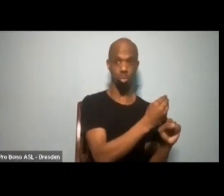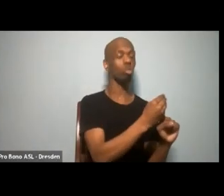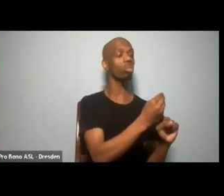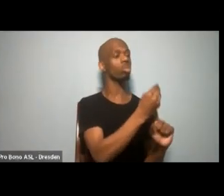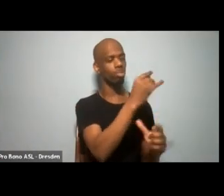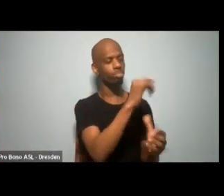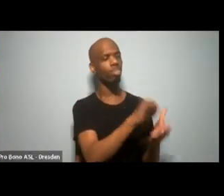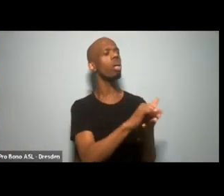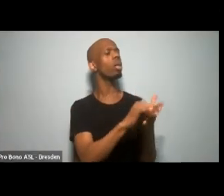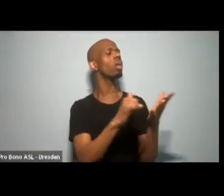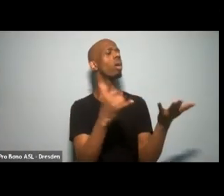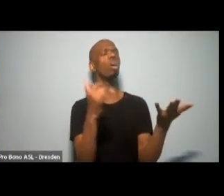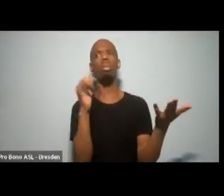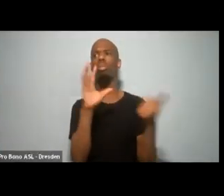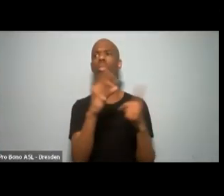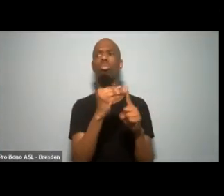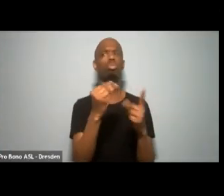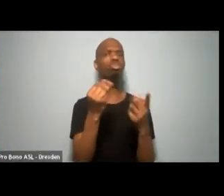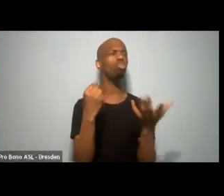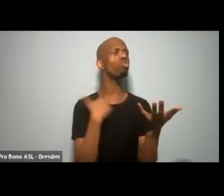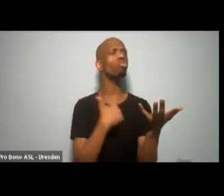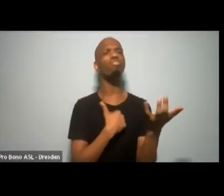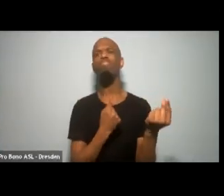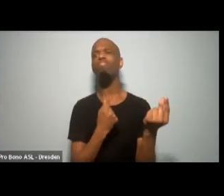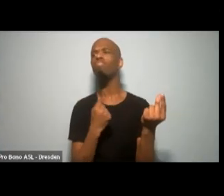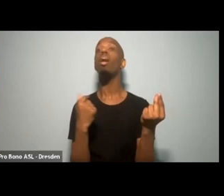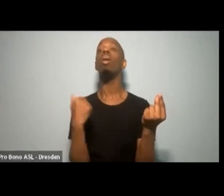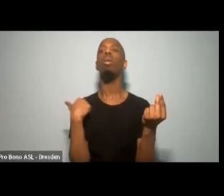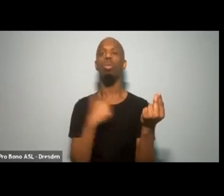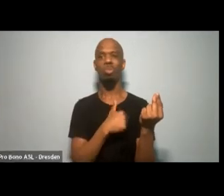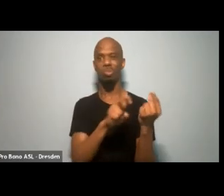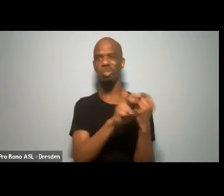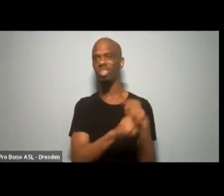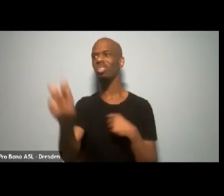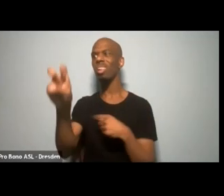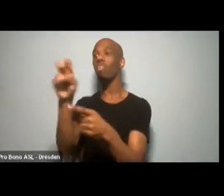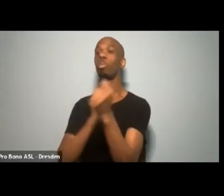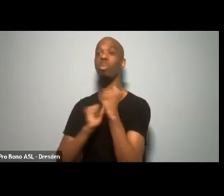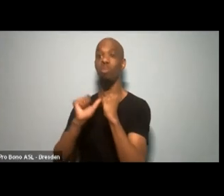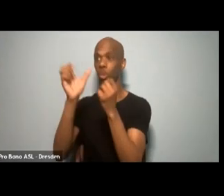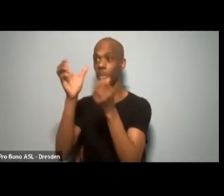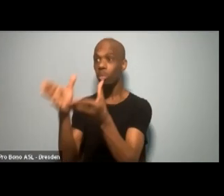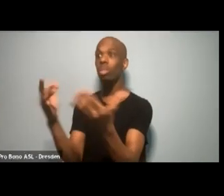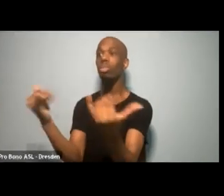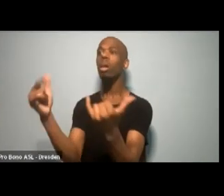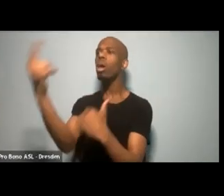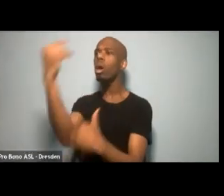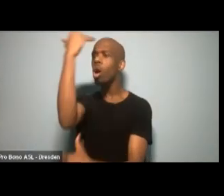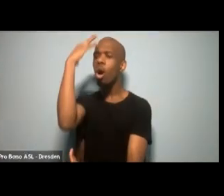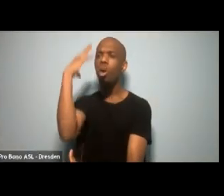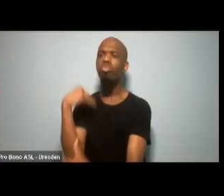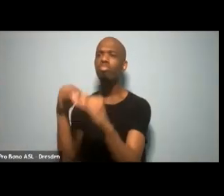Few buildings in Africa evoke the kind of amazement